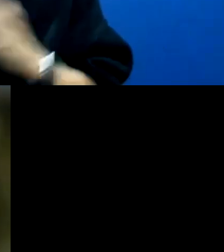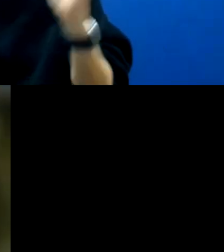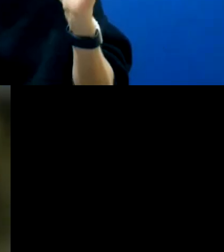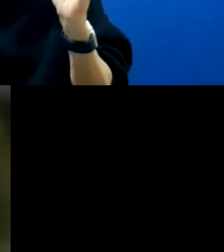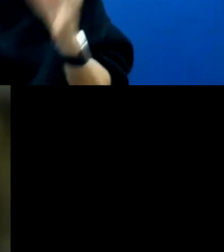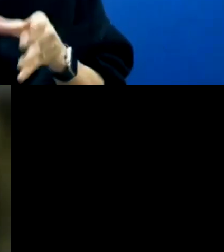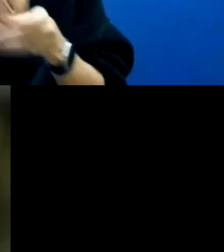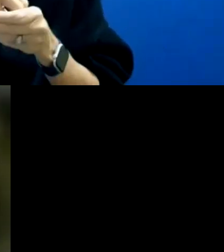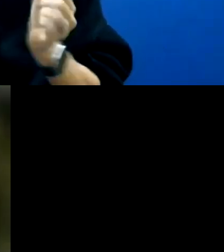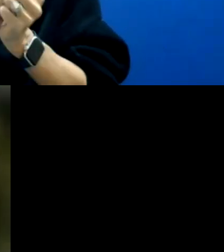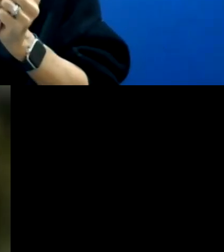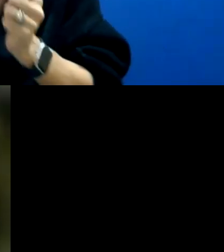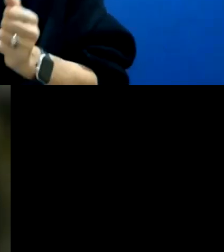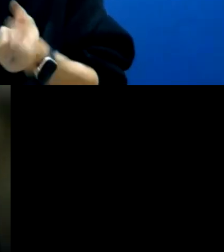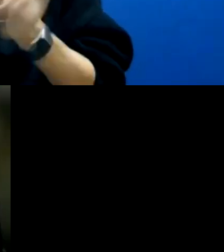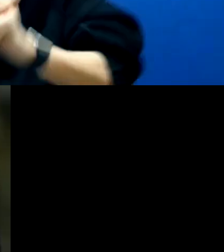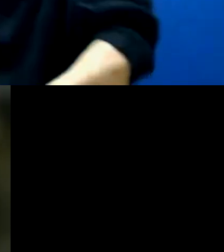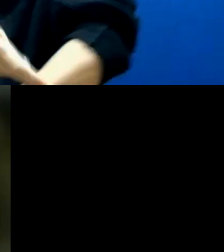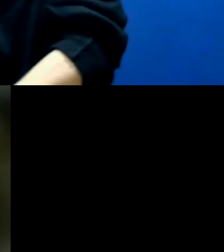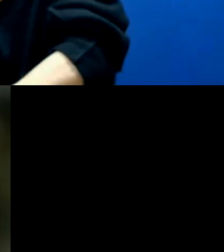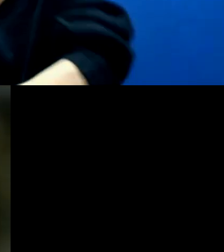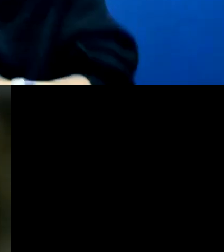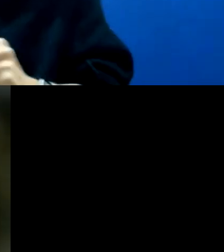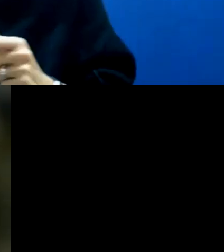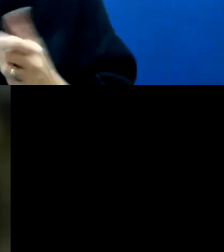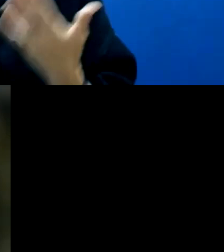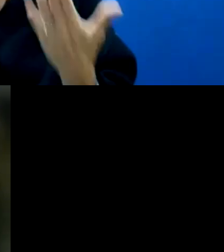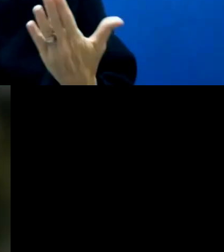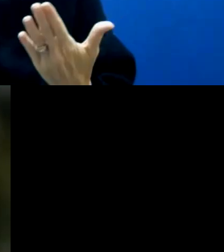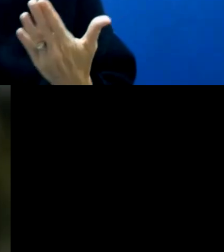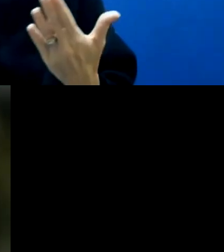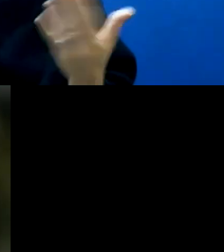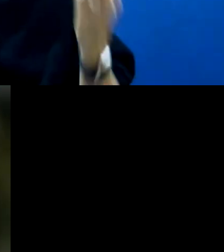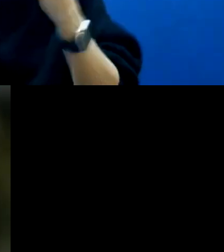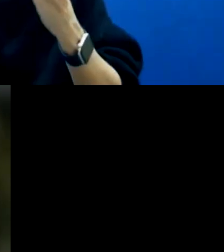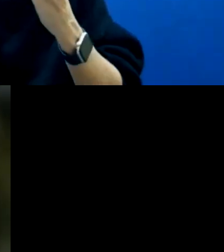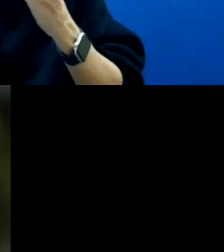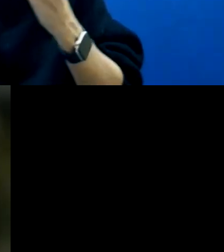and be sure to come back for some more great webinars and conversations we're gonna have. Thank you so much, everyone. - Good night.